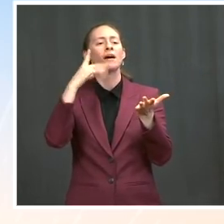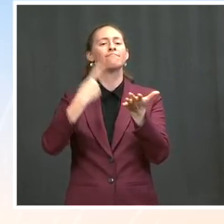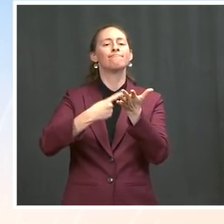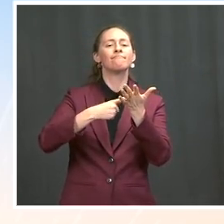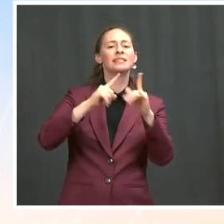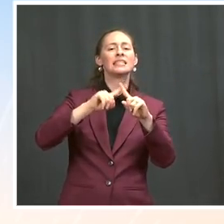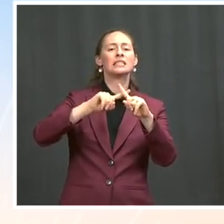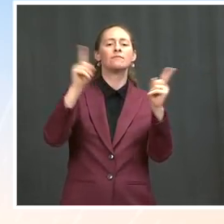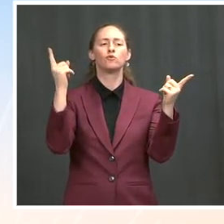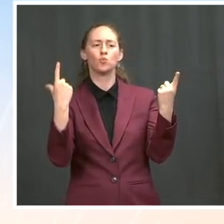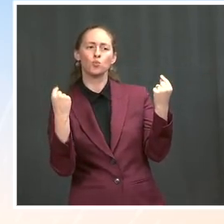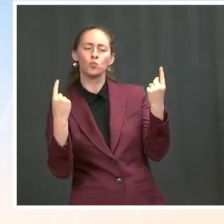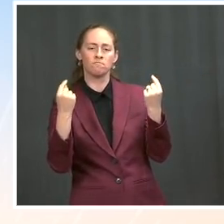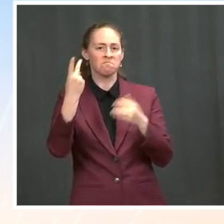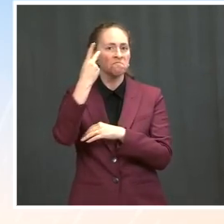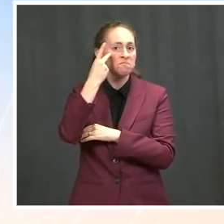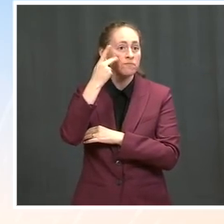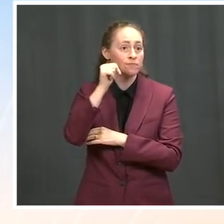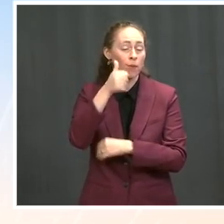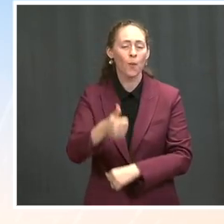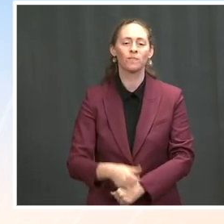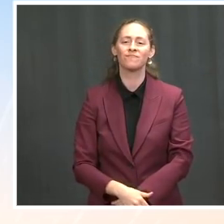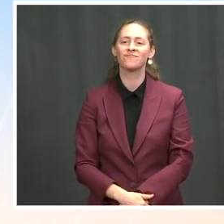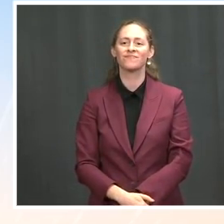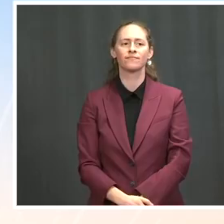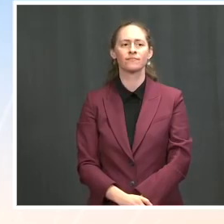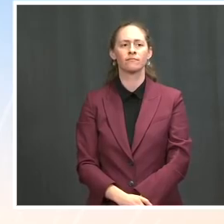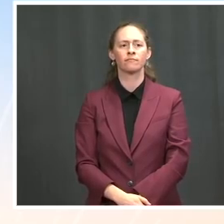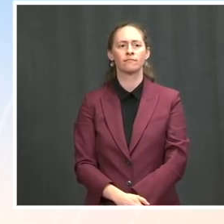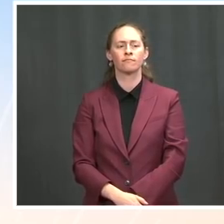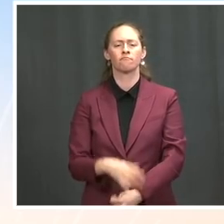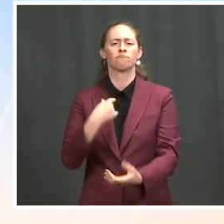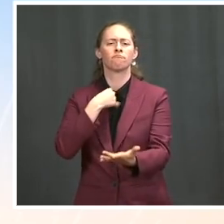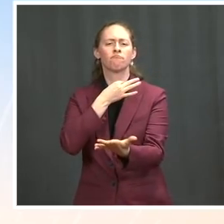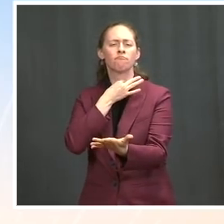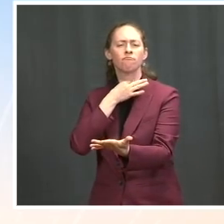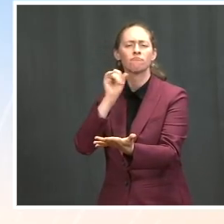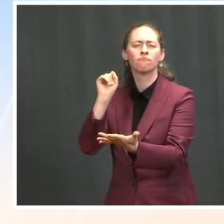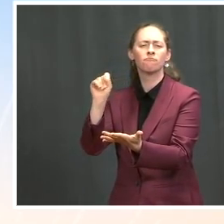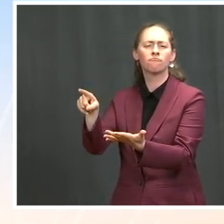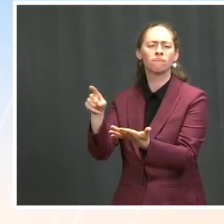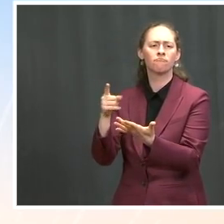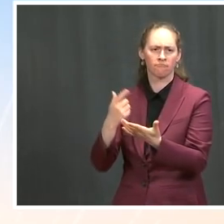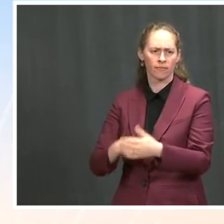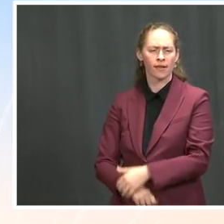Go ahead. The Press: Following up on infrastructure: You know, Senator Portman said over the weekend that he thought that dropping the gas tax